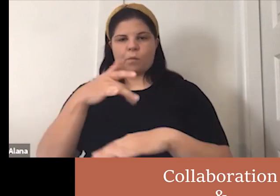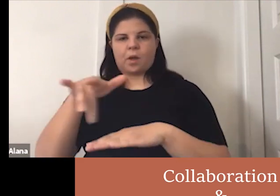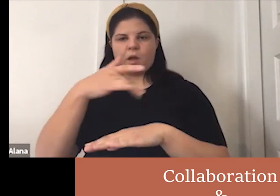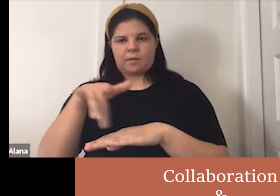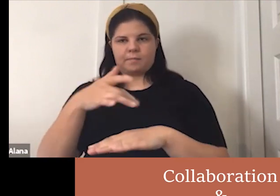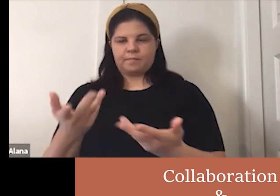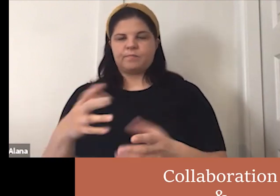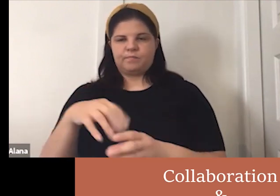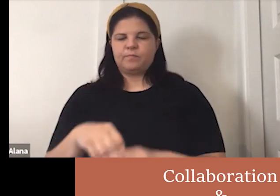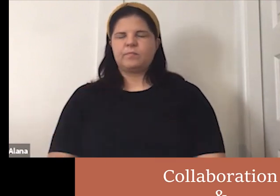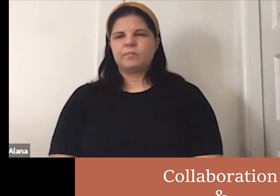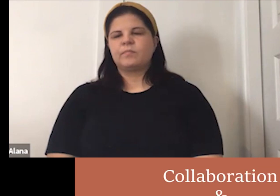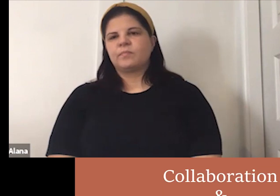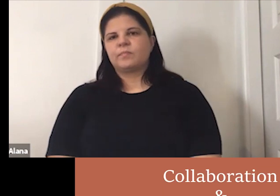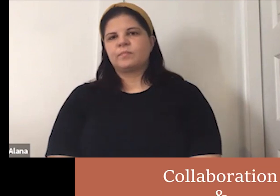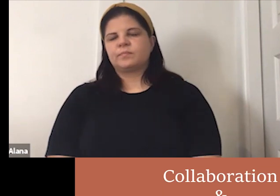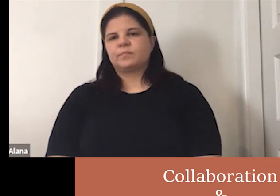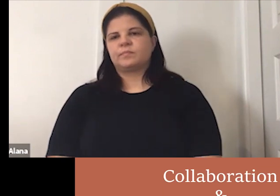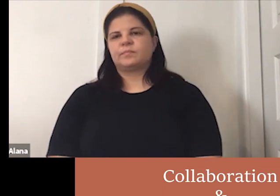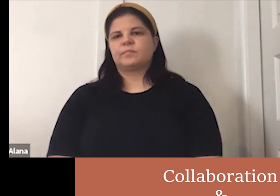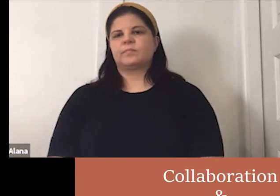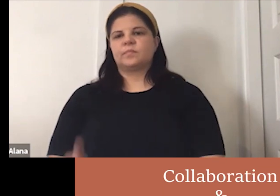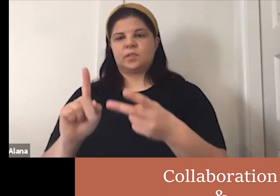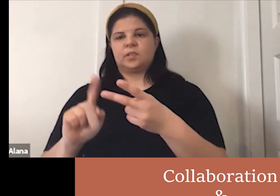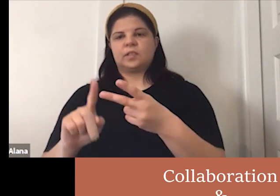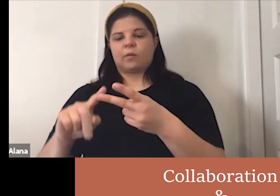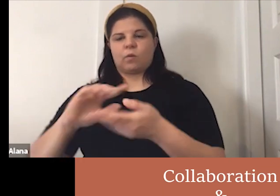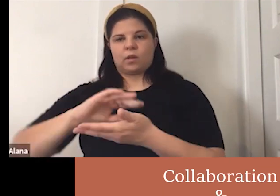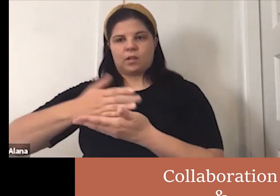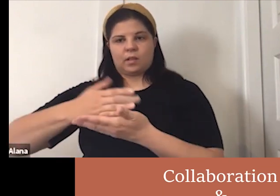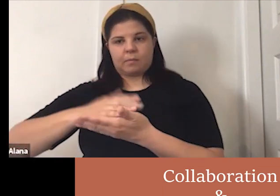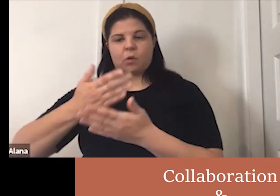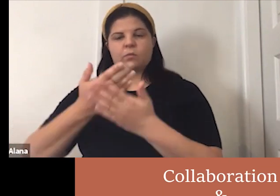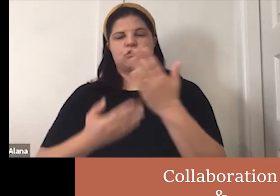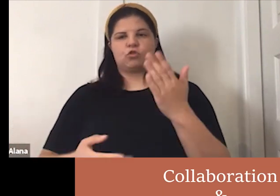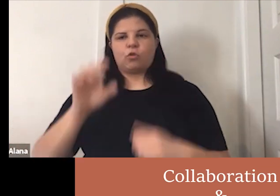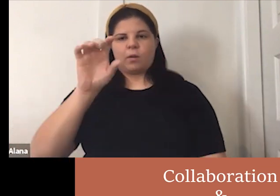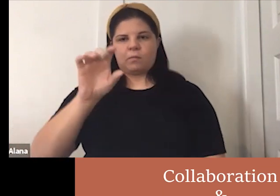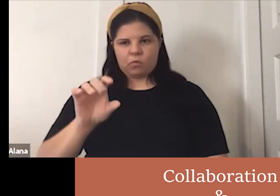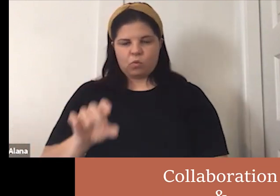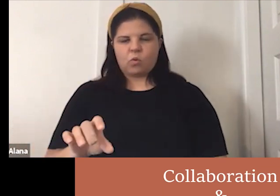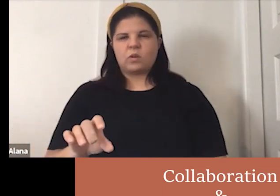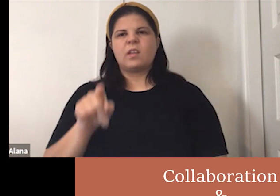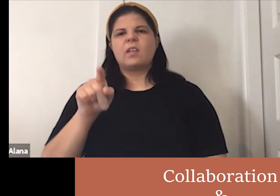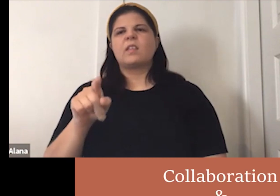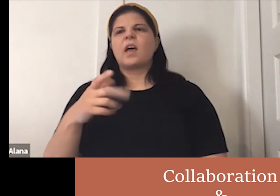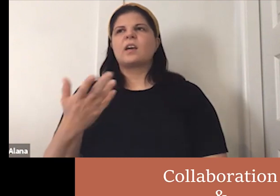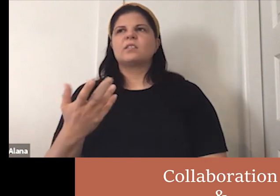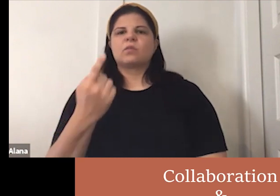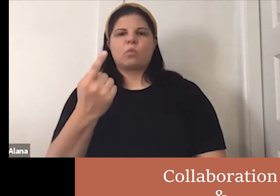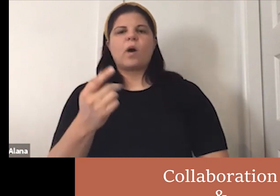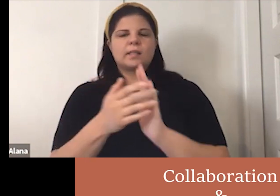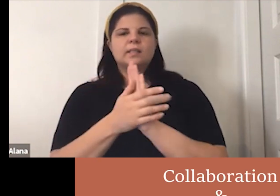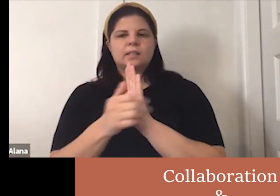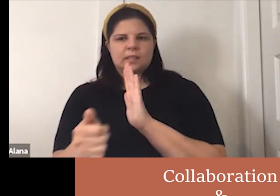Now, the second image there showing the story board, this was one of the skills that I learnt